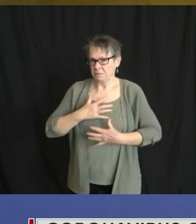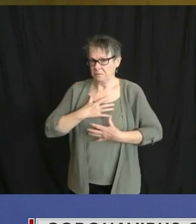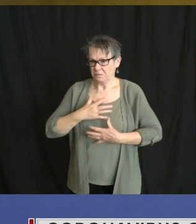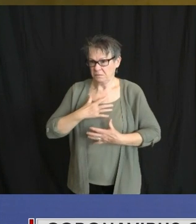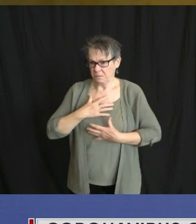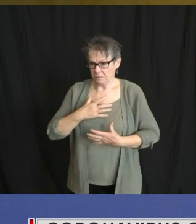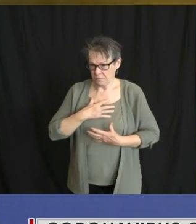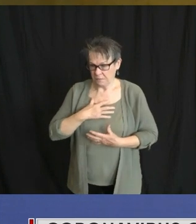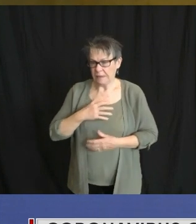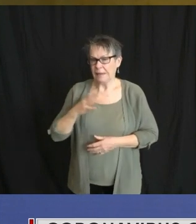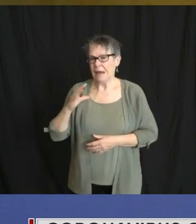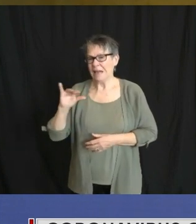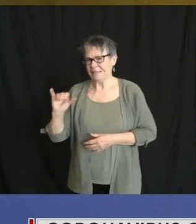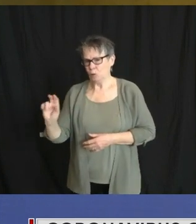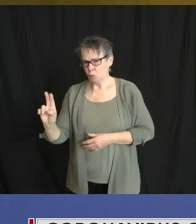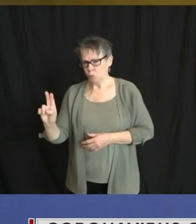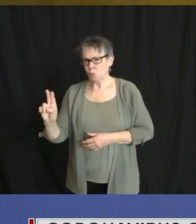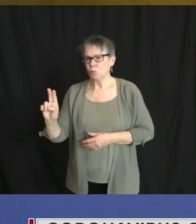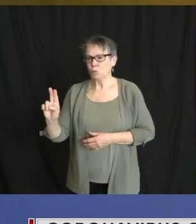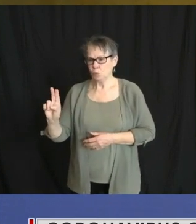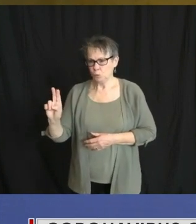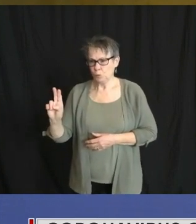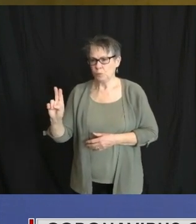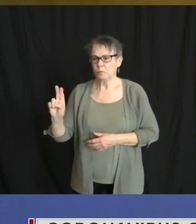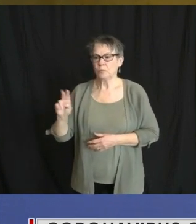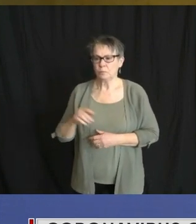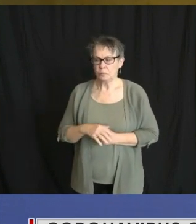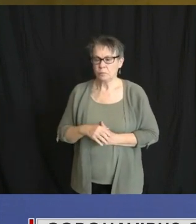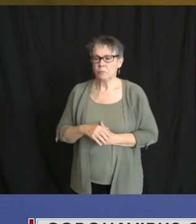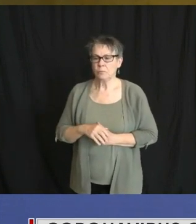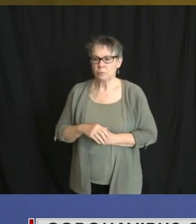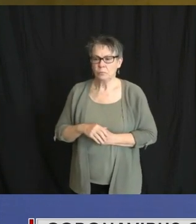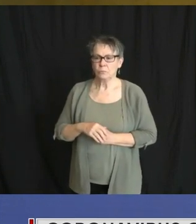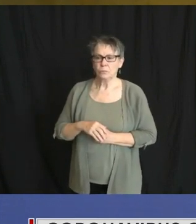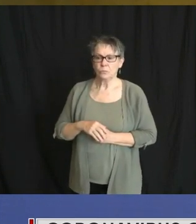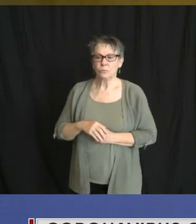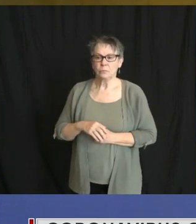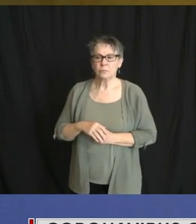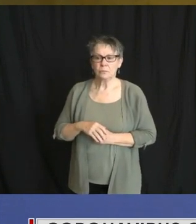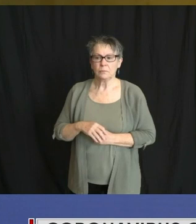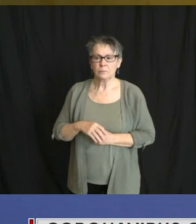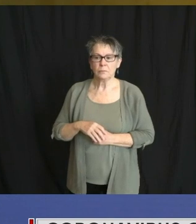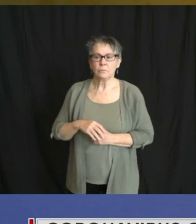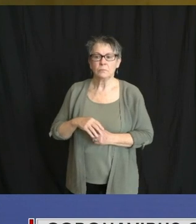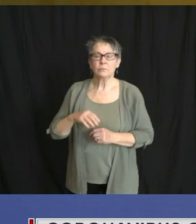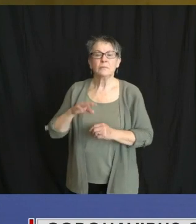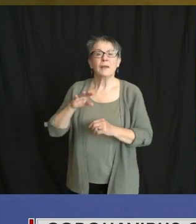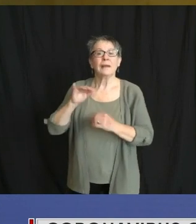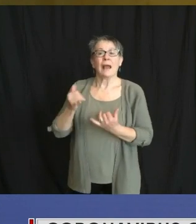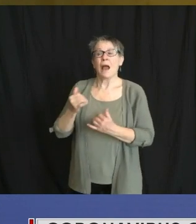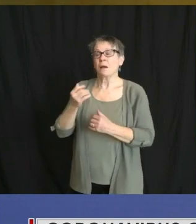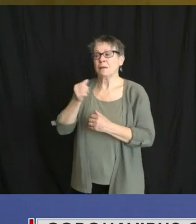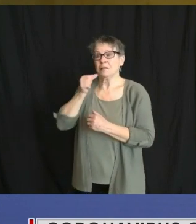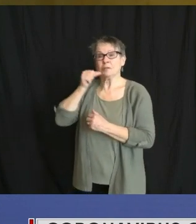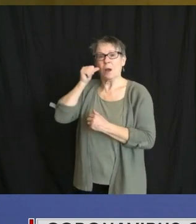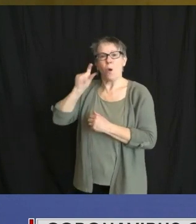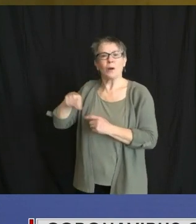VENTILATORS. LAST EVENING, ONLY